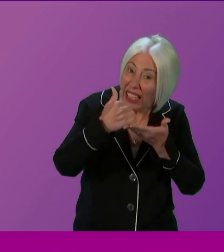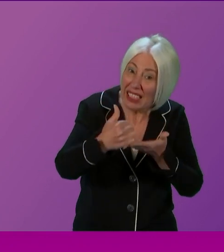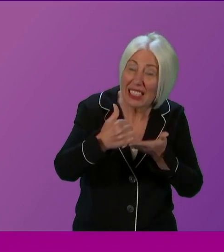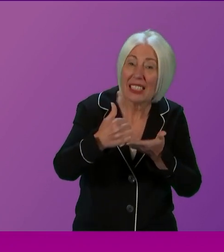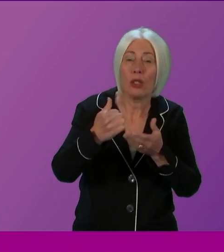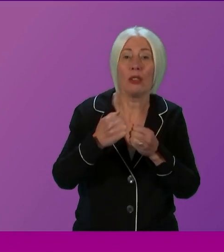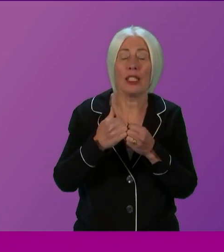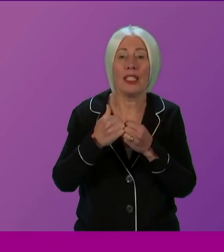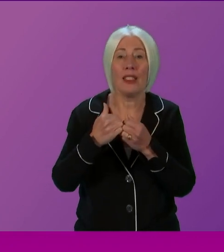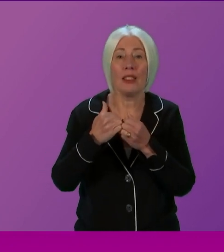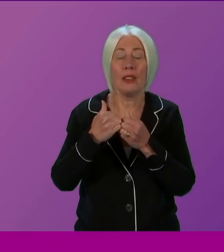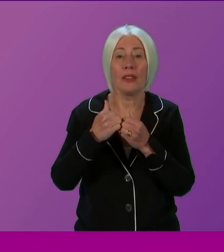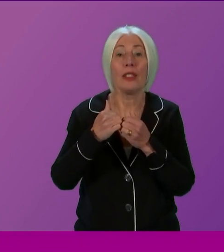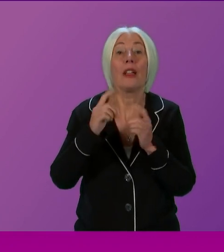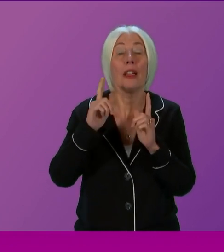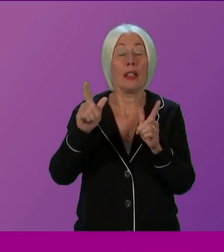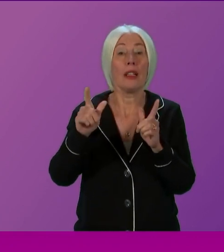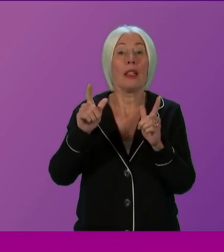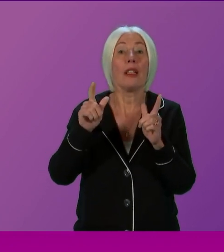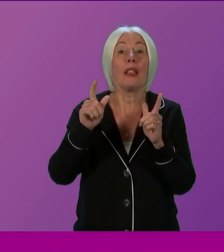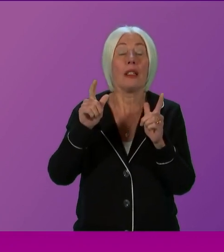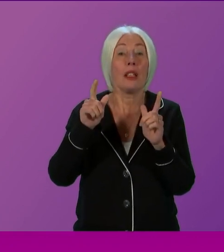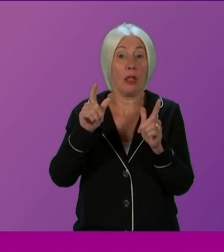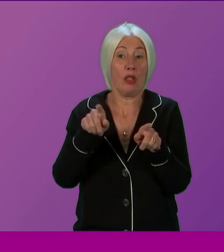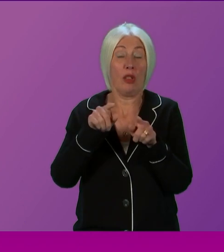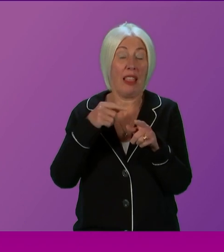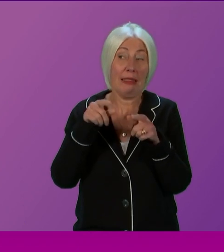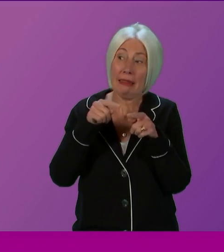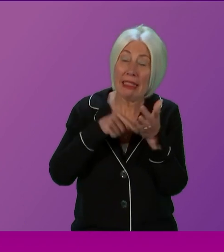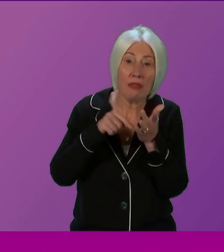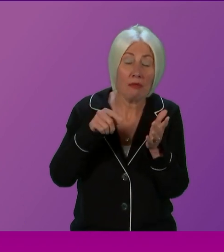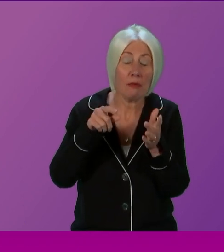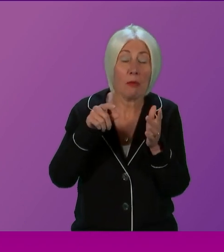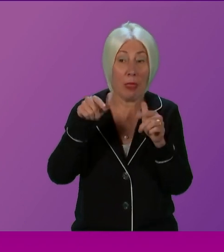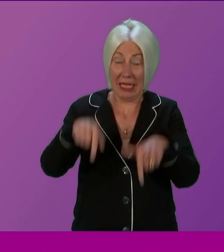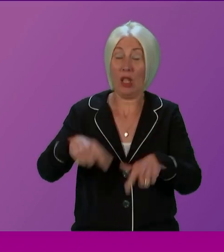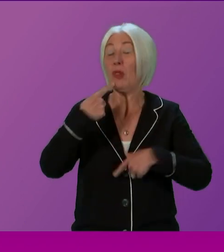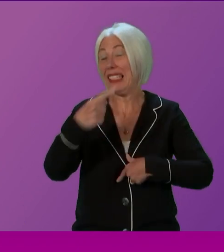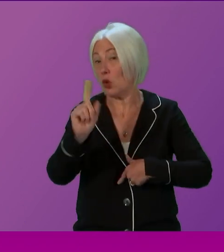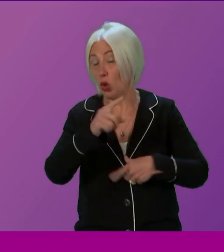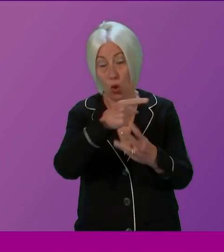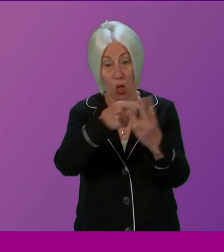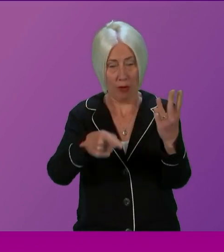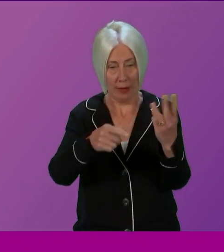to those who are vying to succeed me, it would be this: of course,